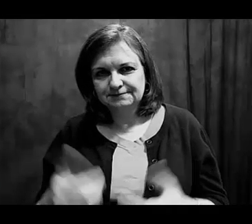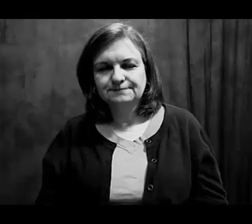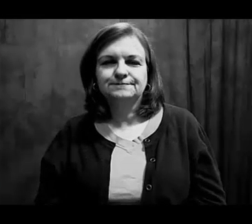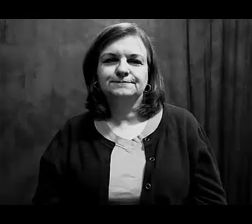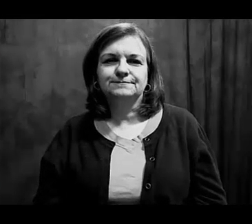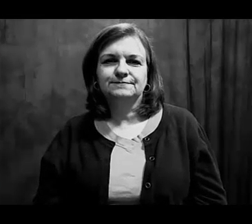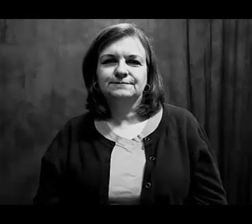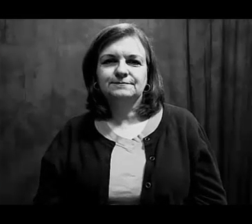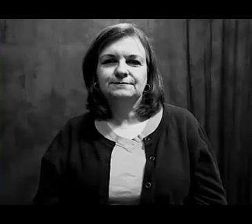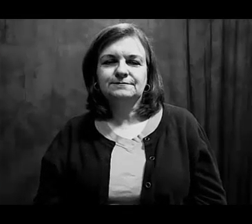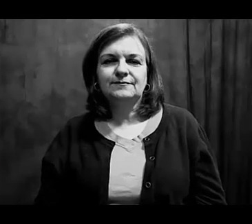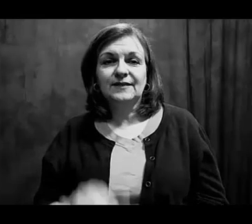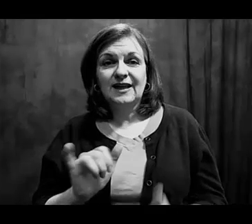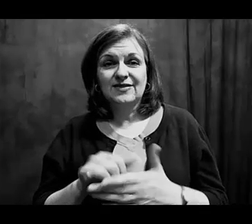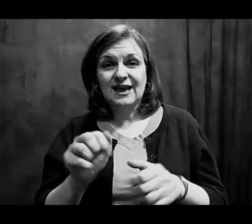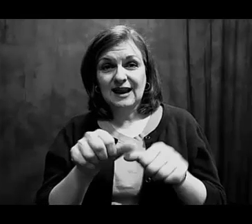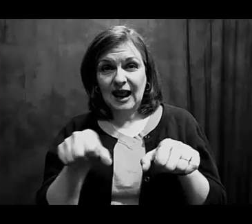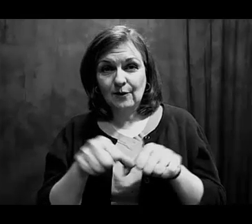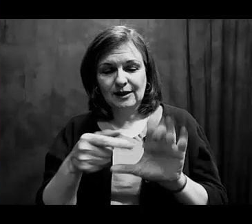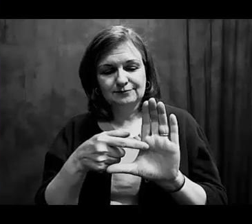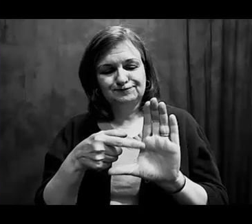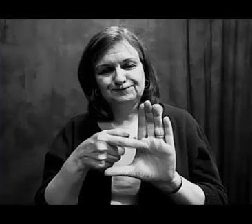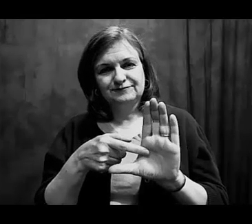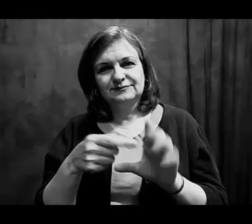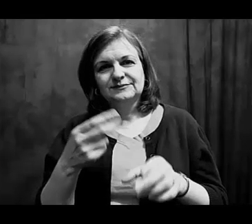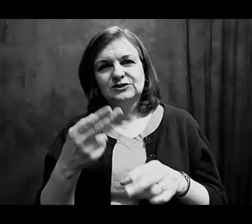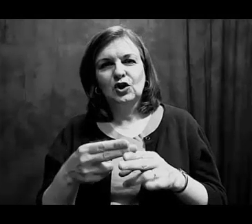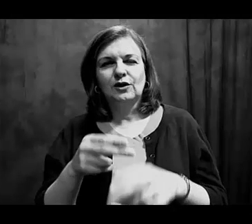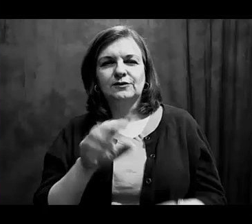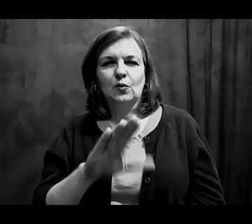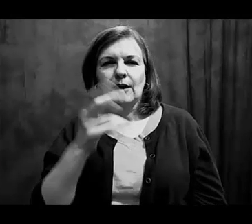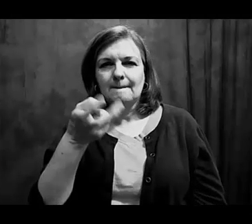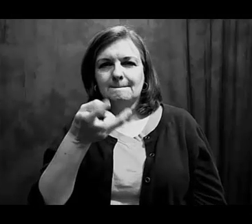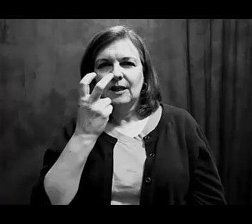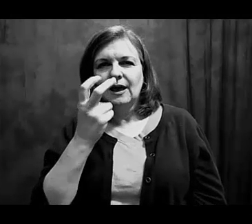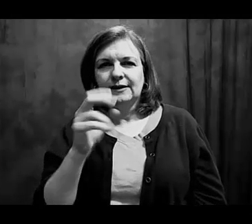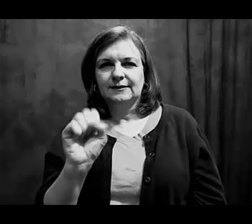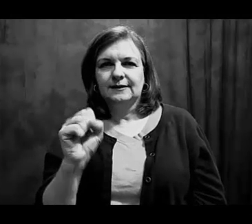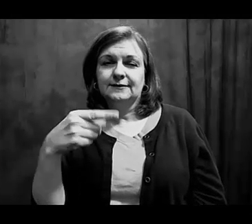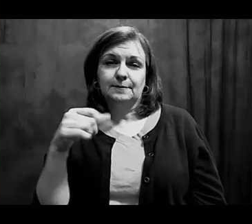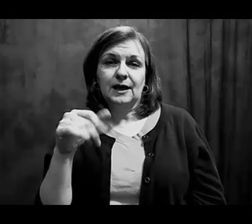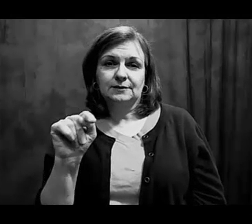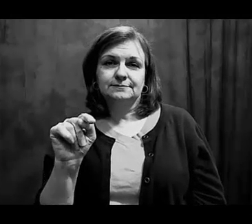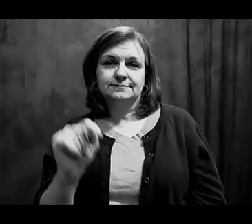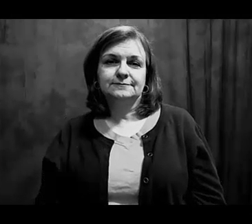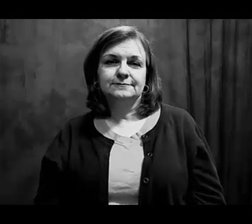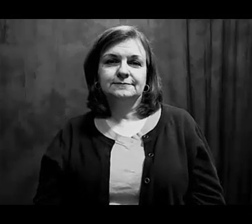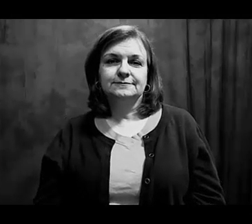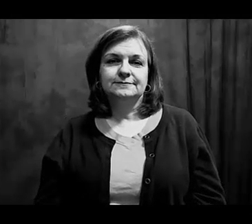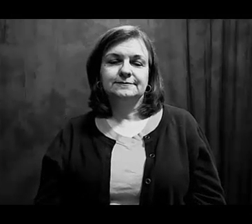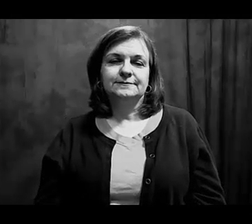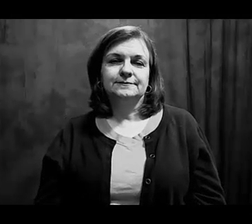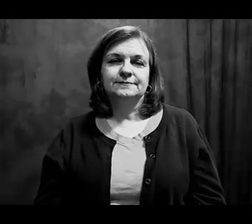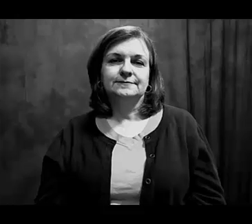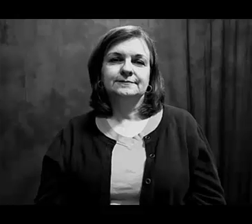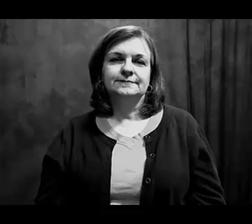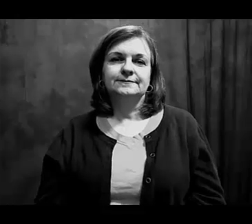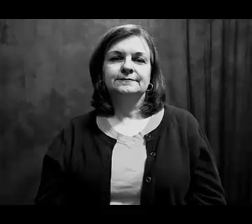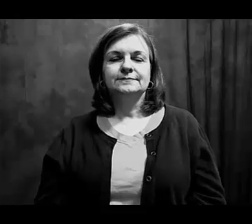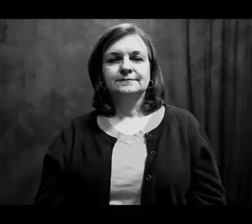this is what we refer to as the blind spot